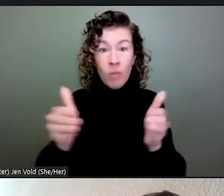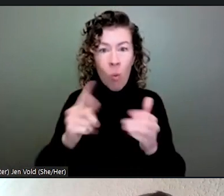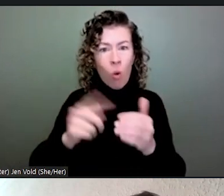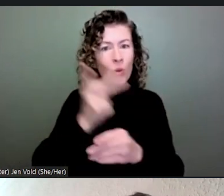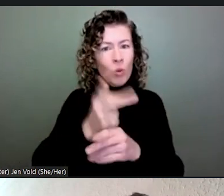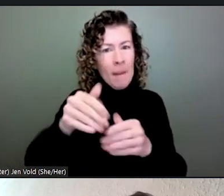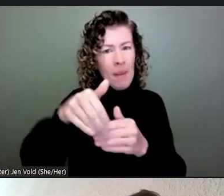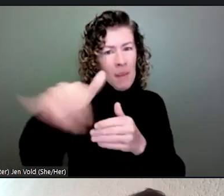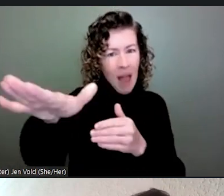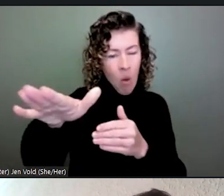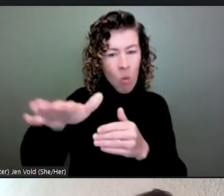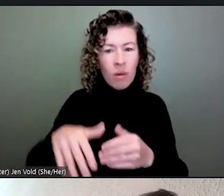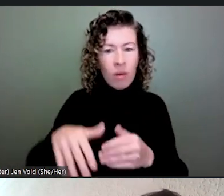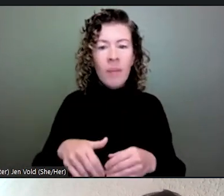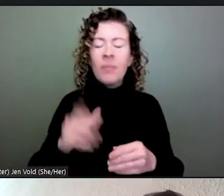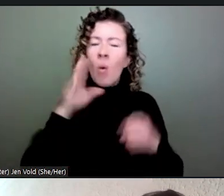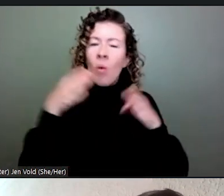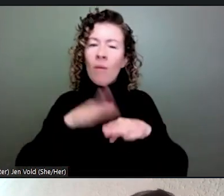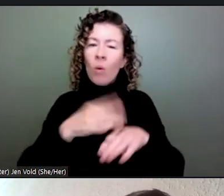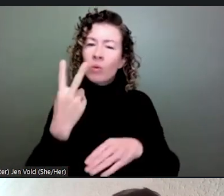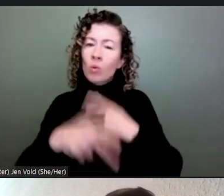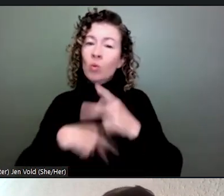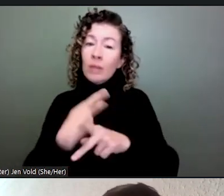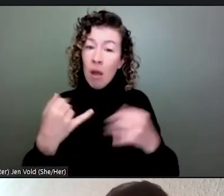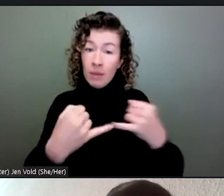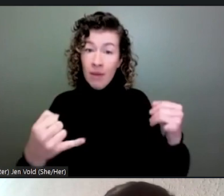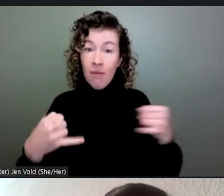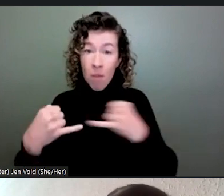So I'm just going to focus on two forms of borders. One is in terms of citizenship tests.